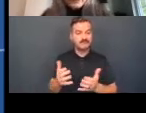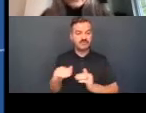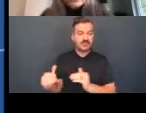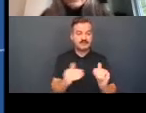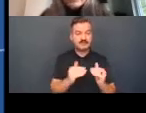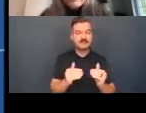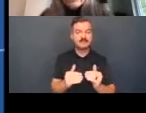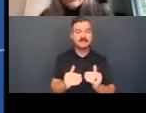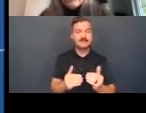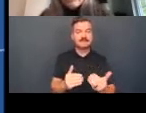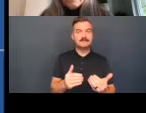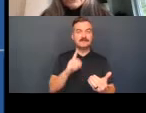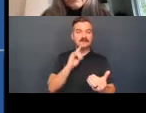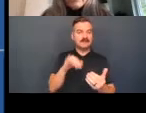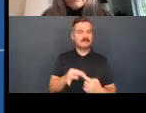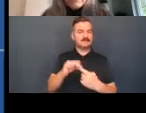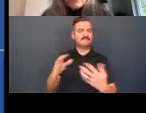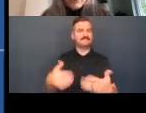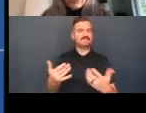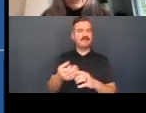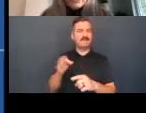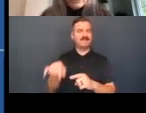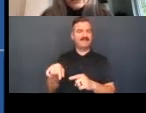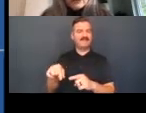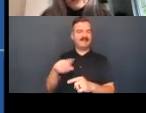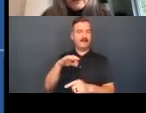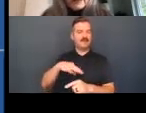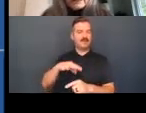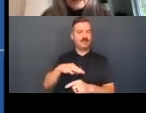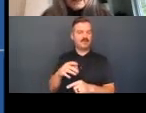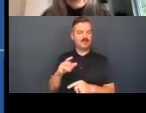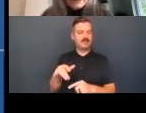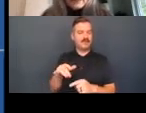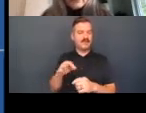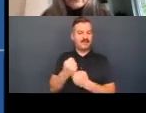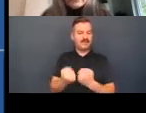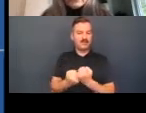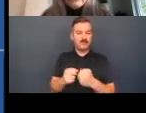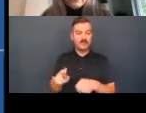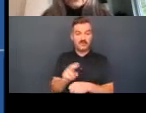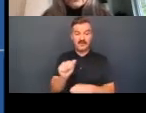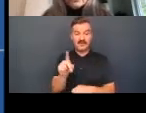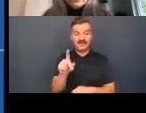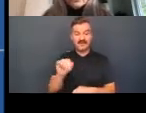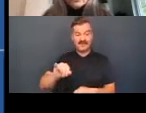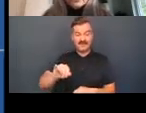is a unique feature of the Pittsburgh framework. The use of APIs, area disadvantage indices